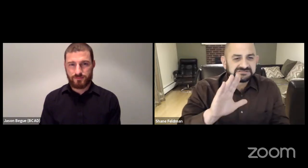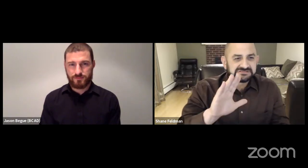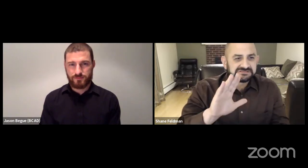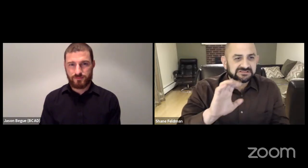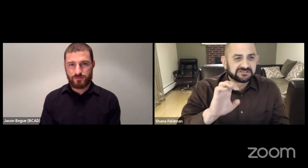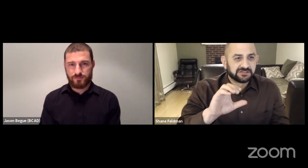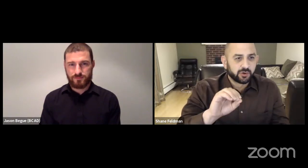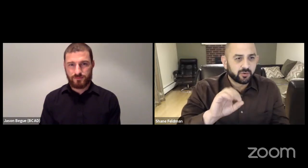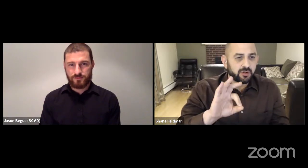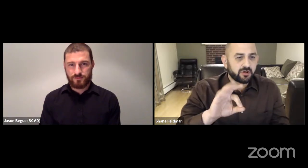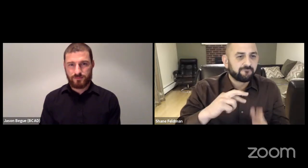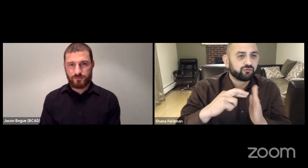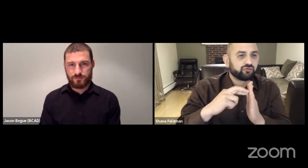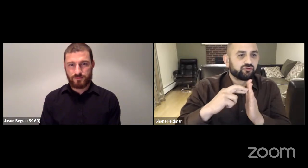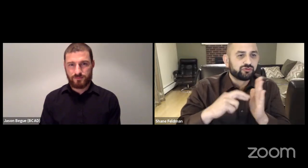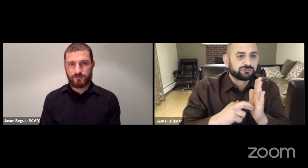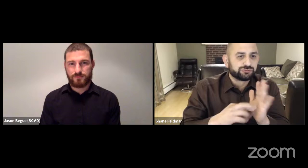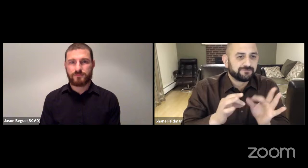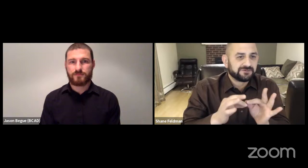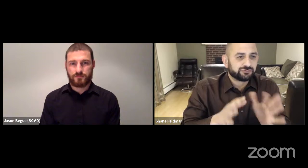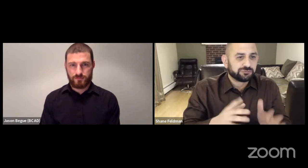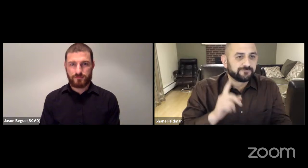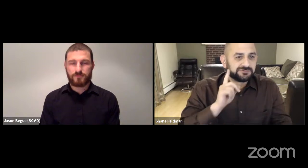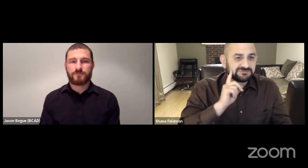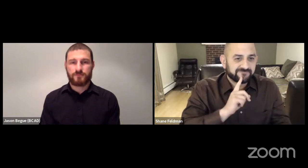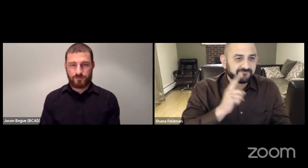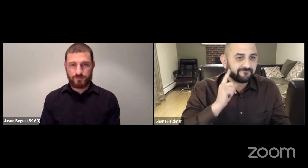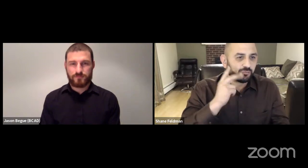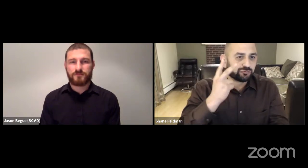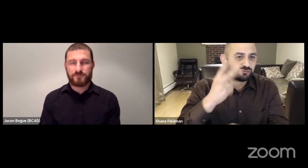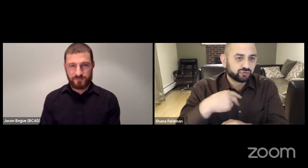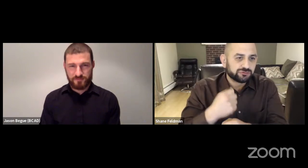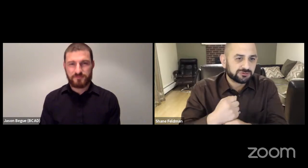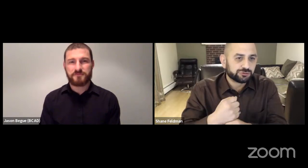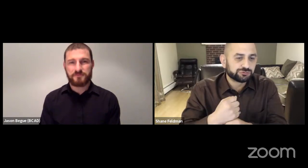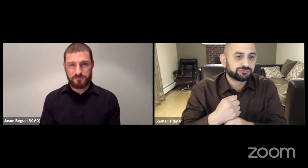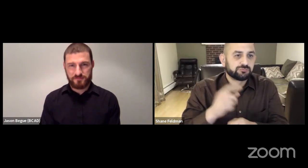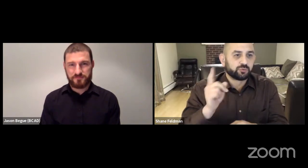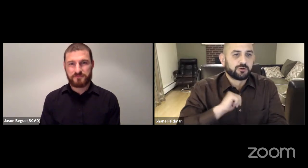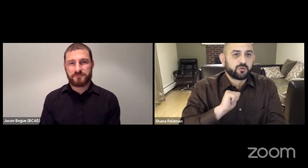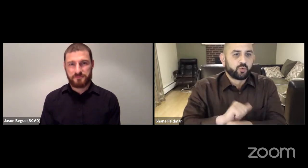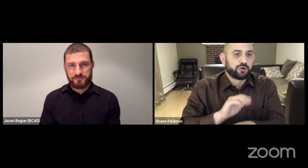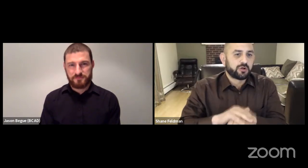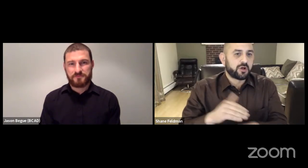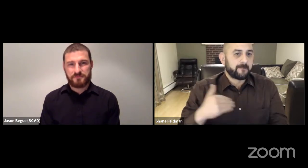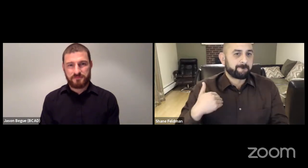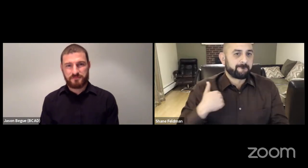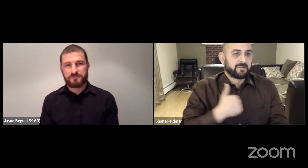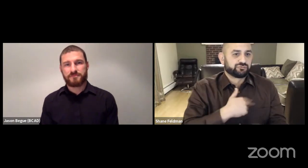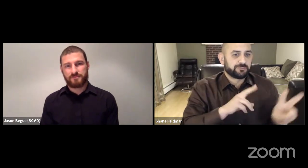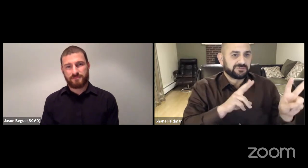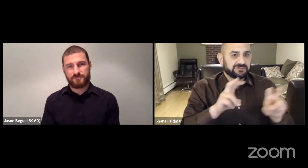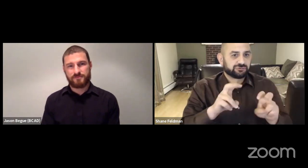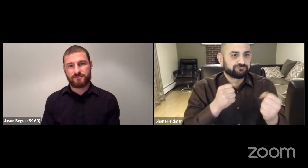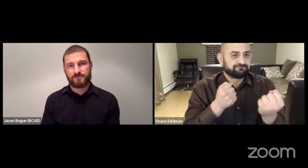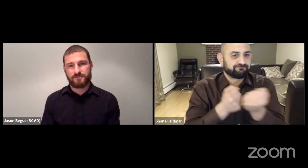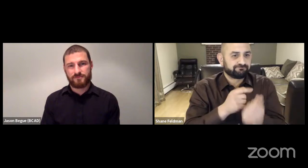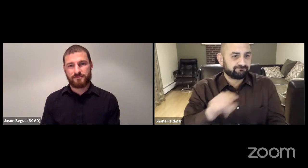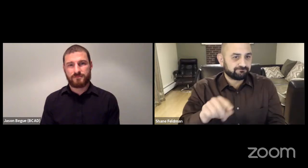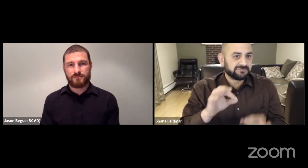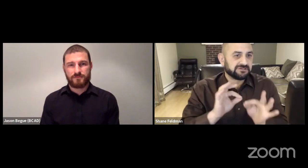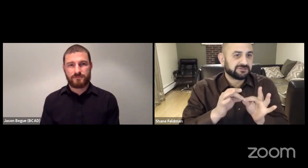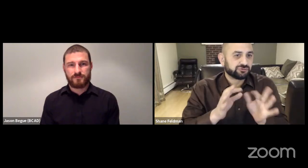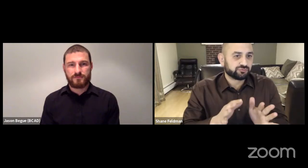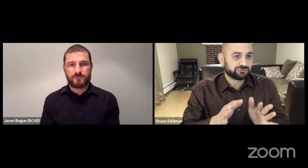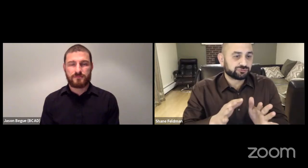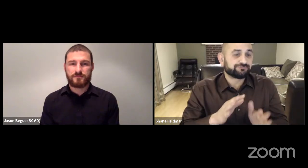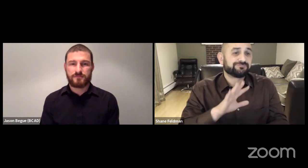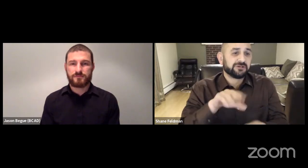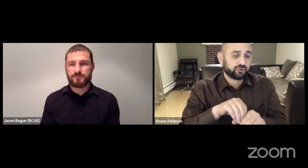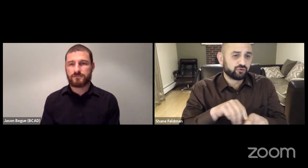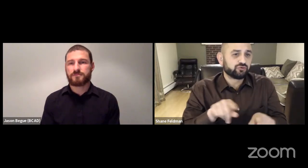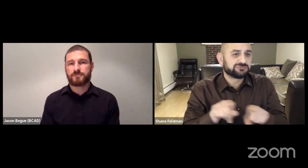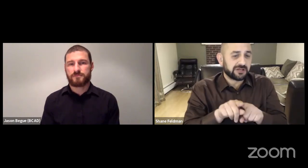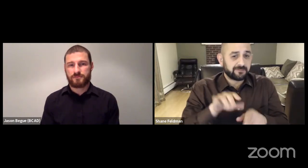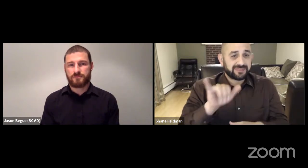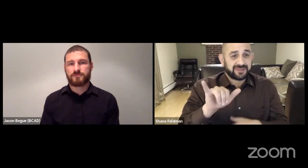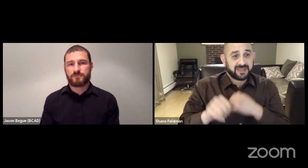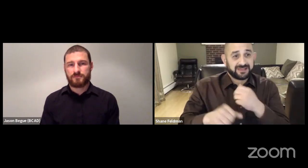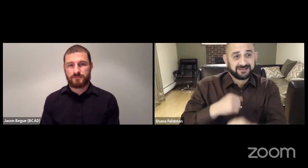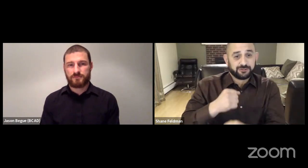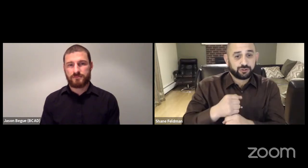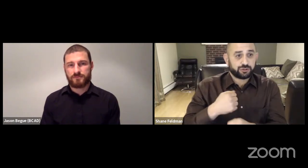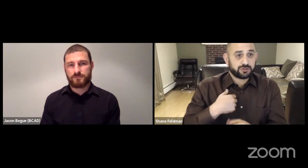regards to VRS. I became the CEO for the Registry of Interpreters for the Deaf for two years.